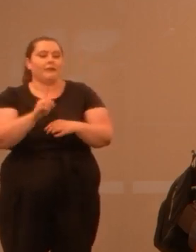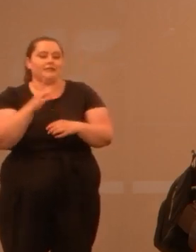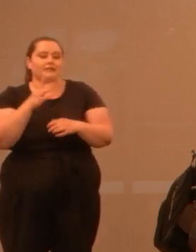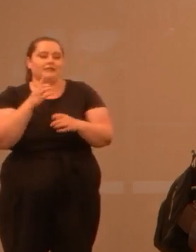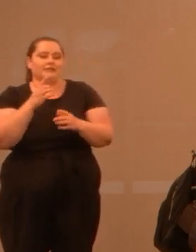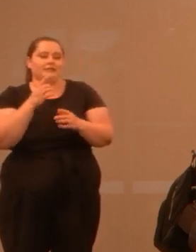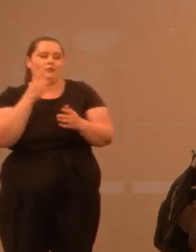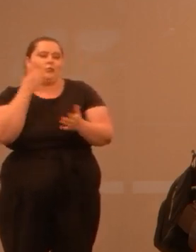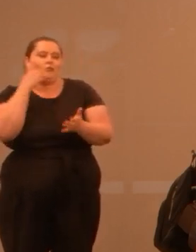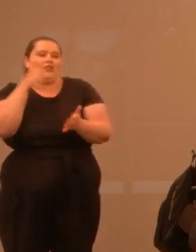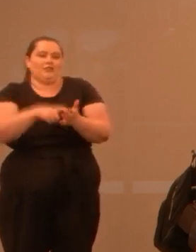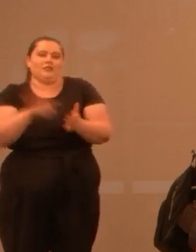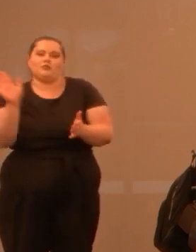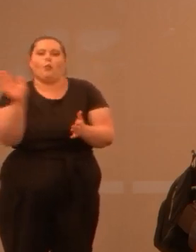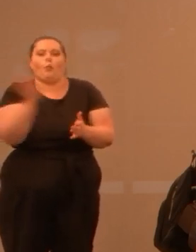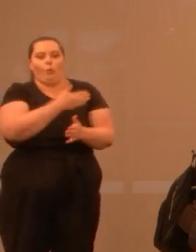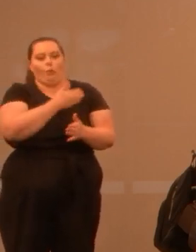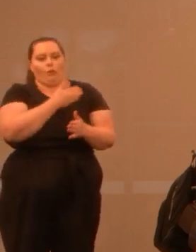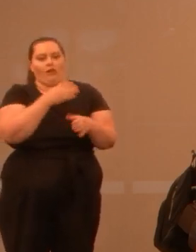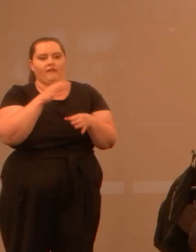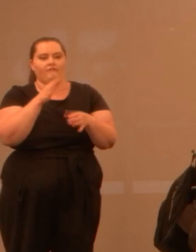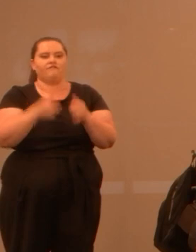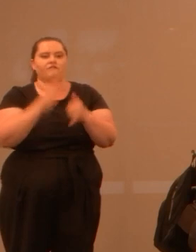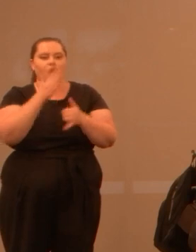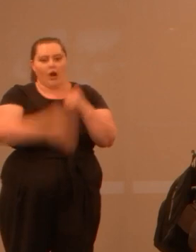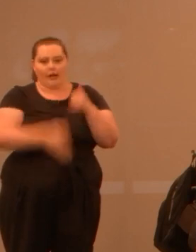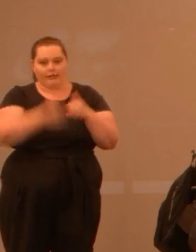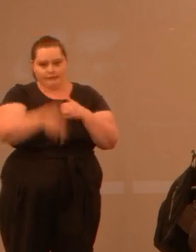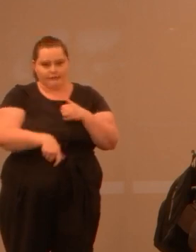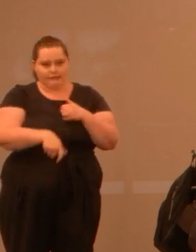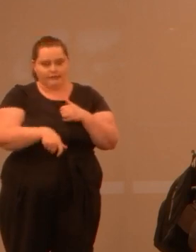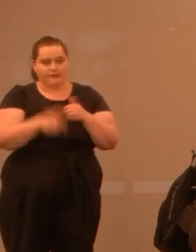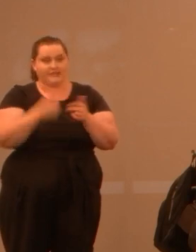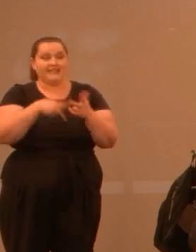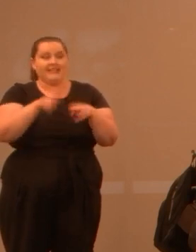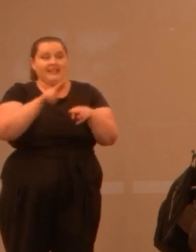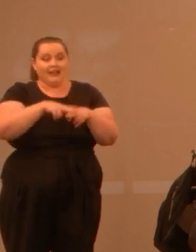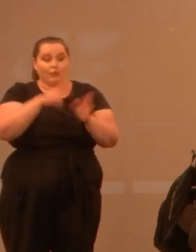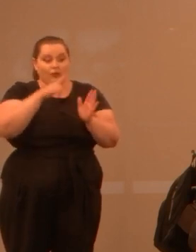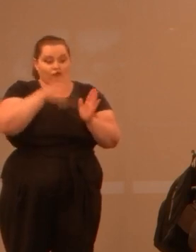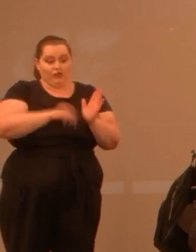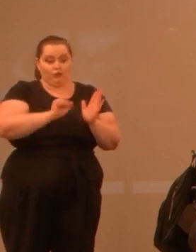If your name is read out as an organisation or as an individual,